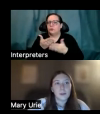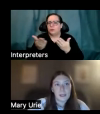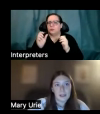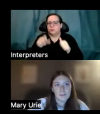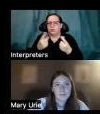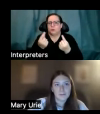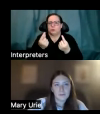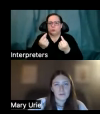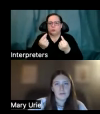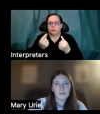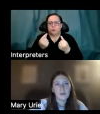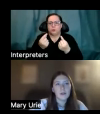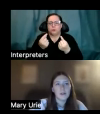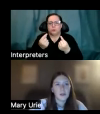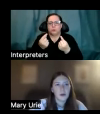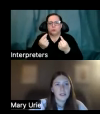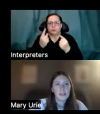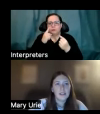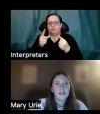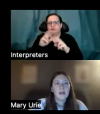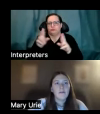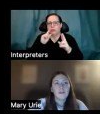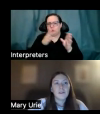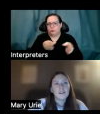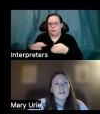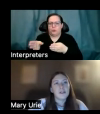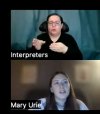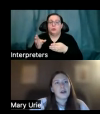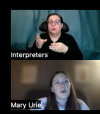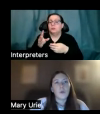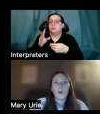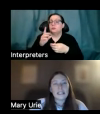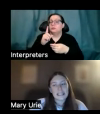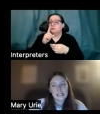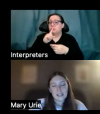prepare. So, first, you're going to want to know, what is the